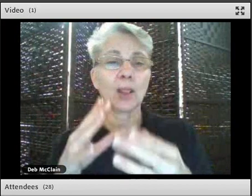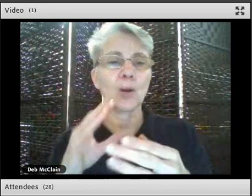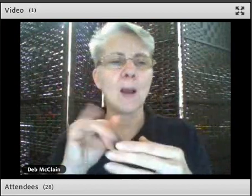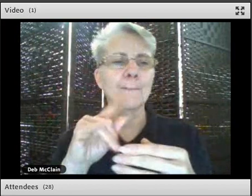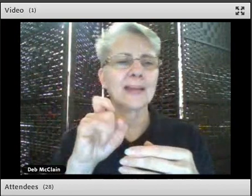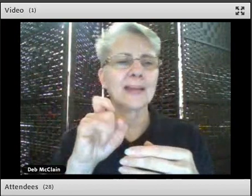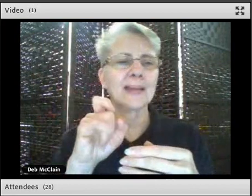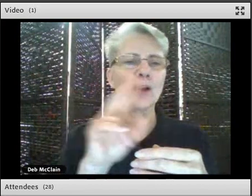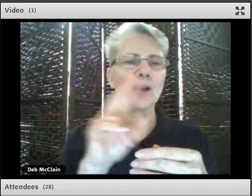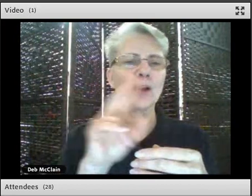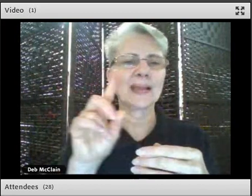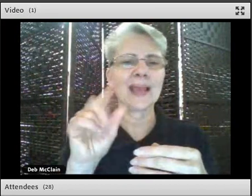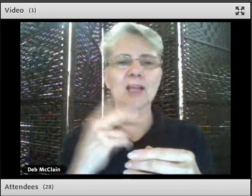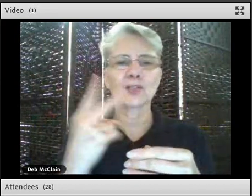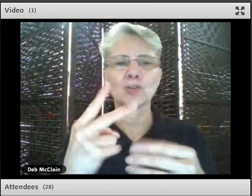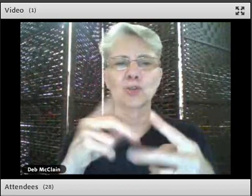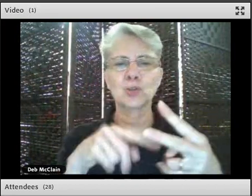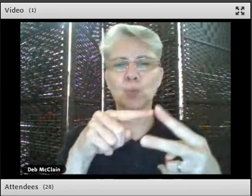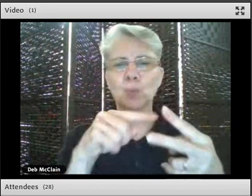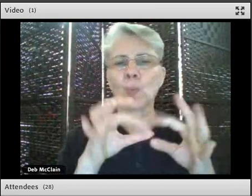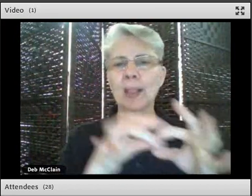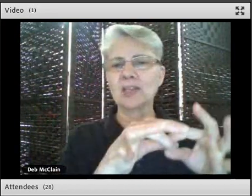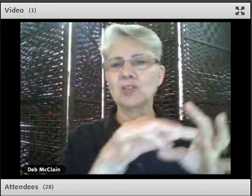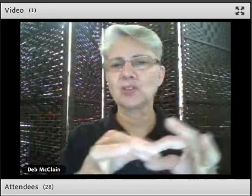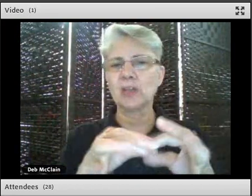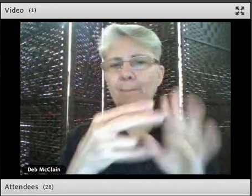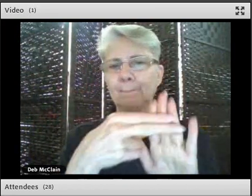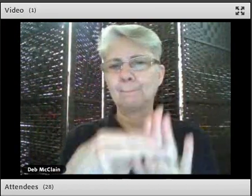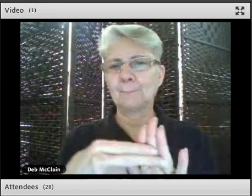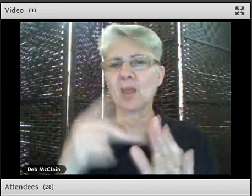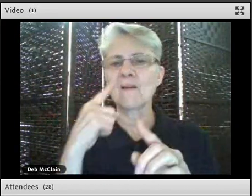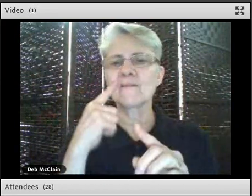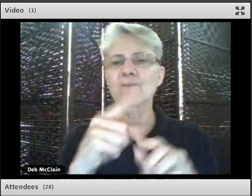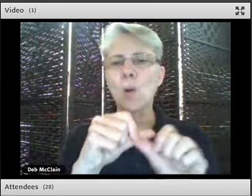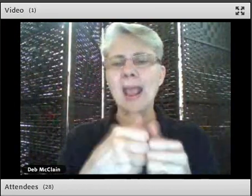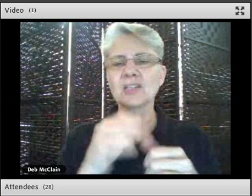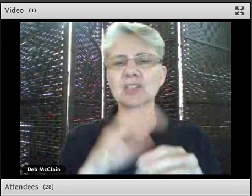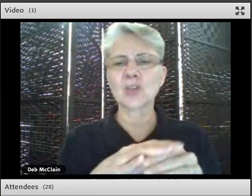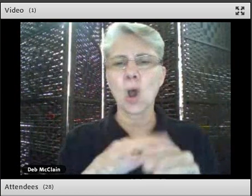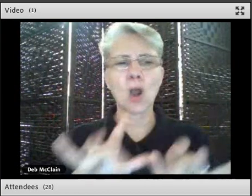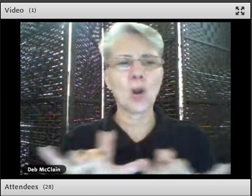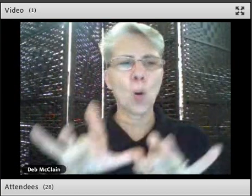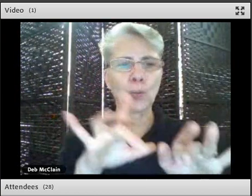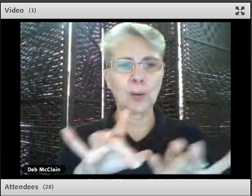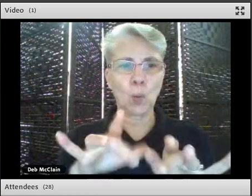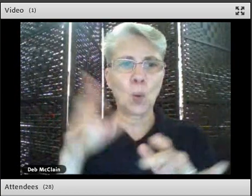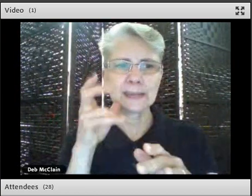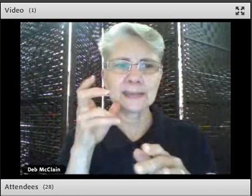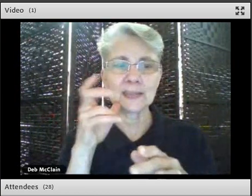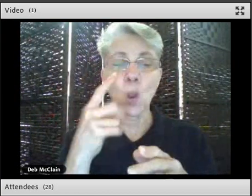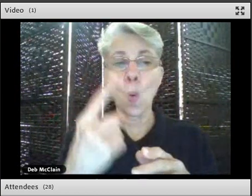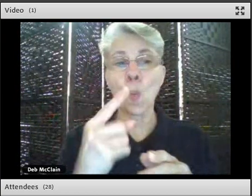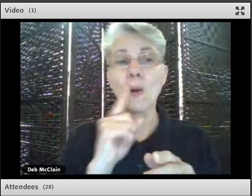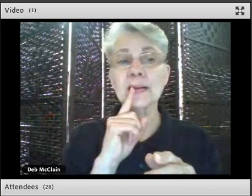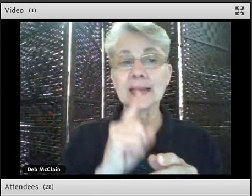and one is narrator, and the other is storyteller. So, a narrator is specifically for those agents